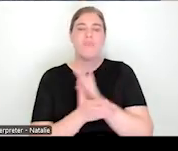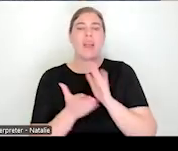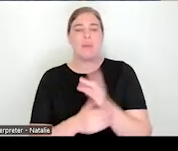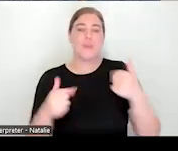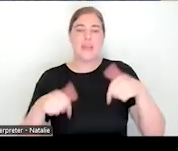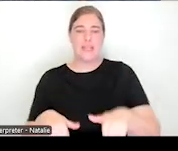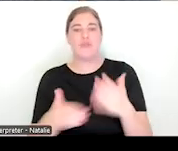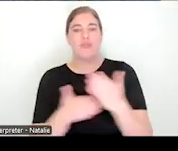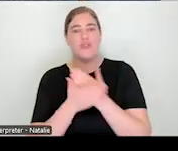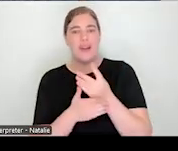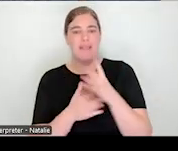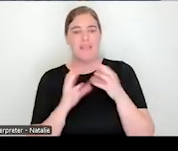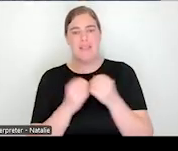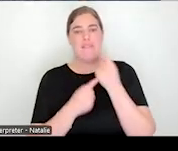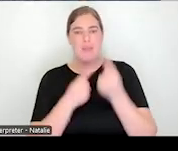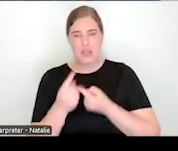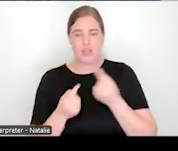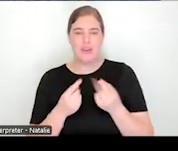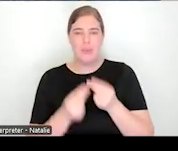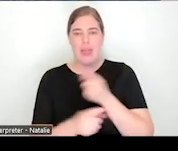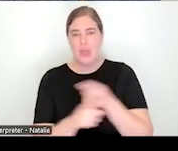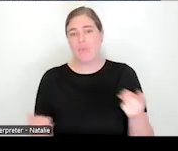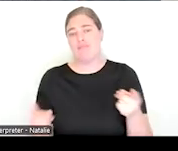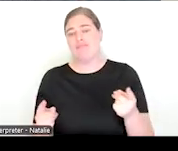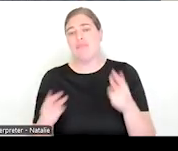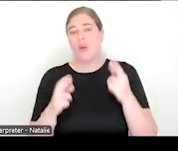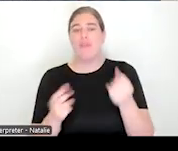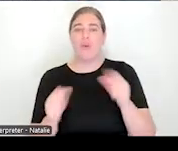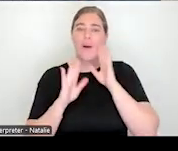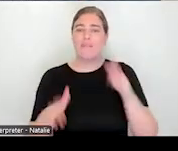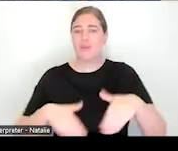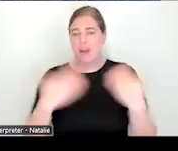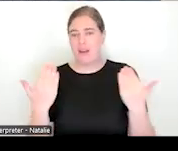all of this information with you. I hope you have a wonderful day and we look forward to seeing you